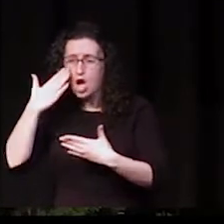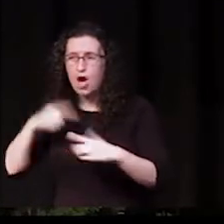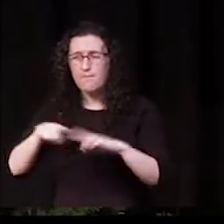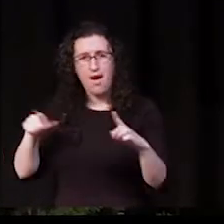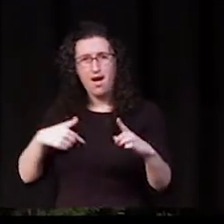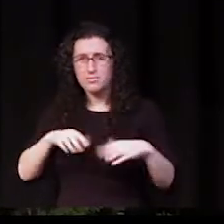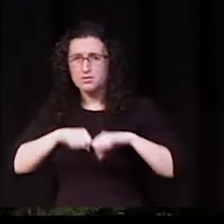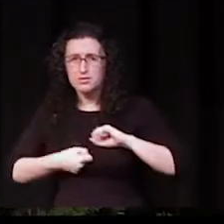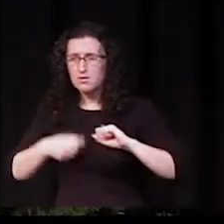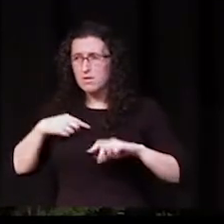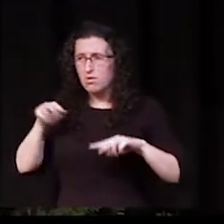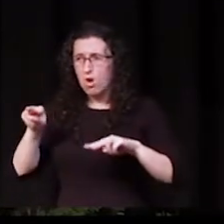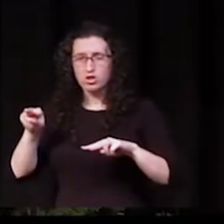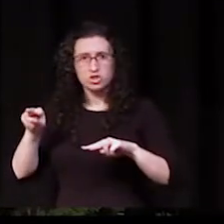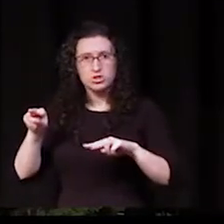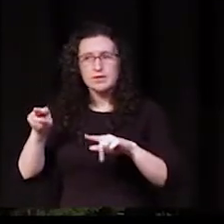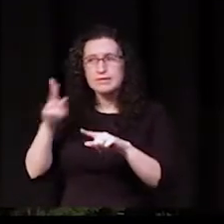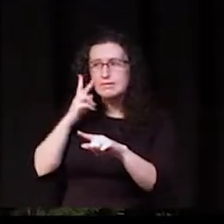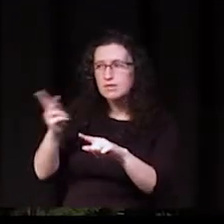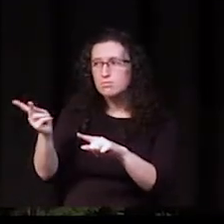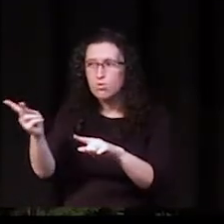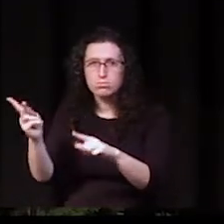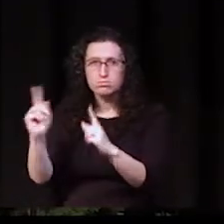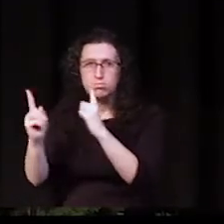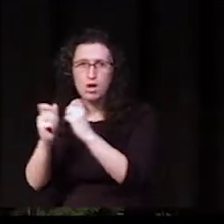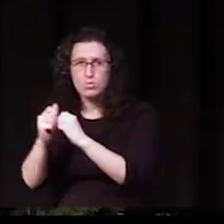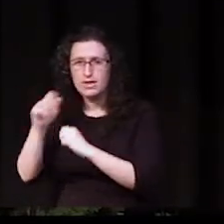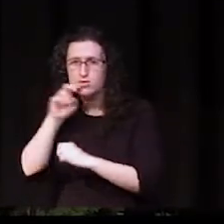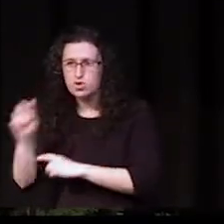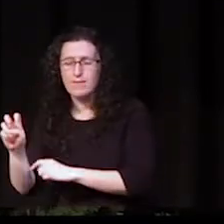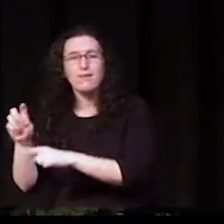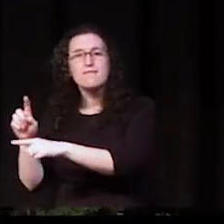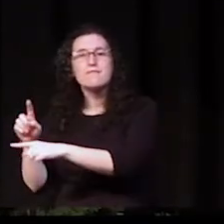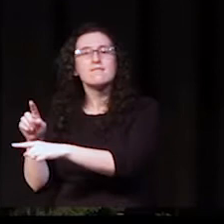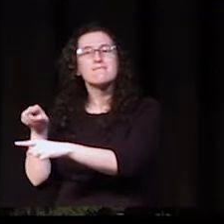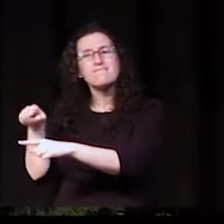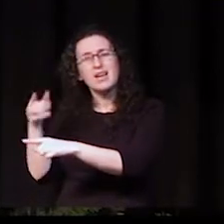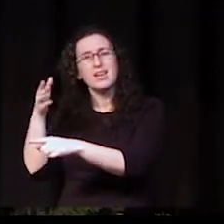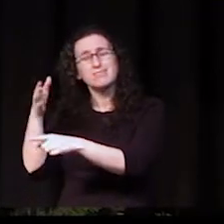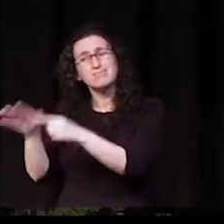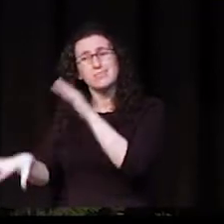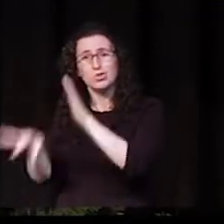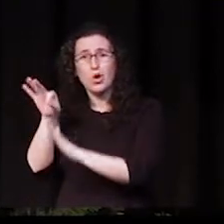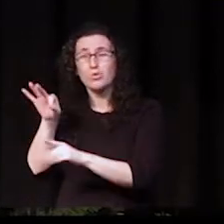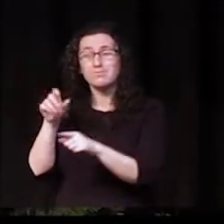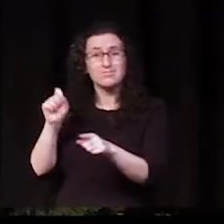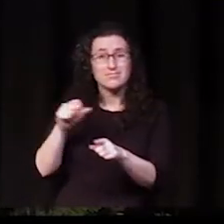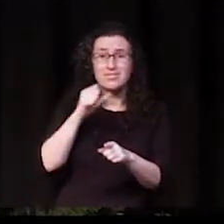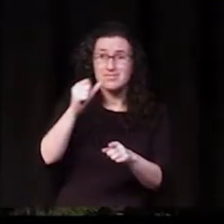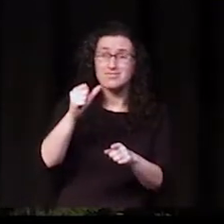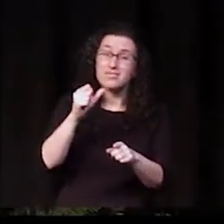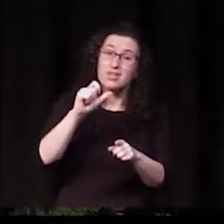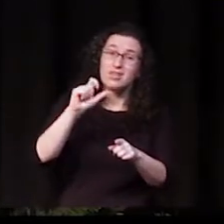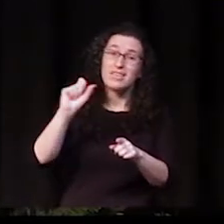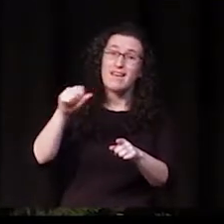as they had this conversation with the serpent, and they were deceived, and they chose not only to disobey God, but to distrust God,